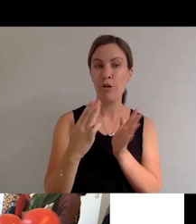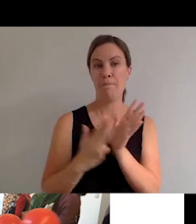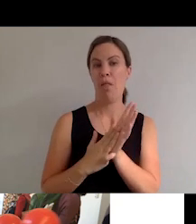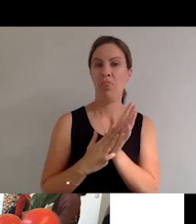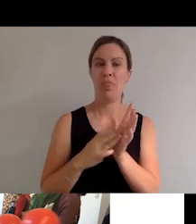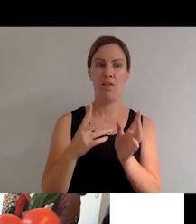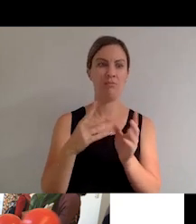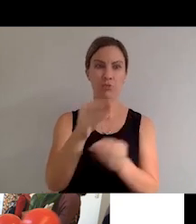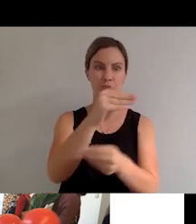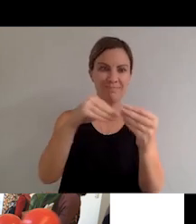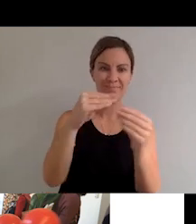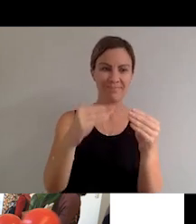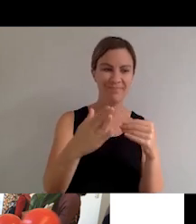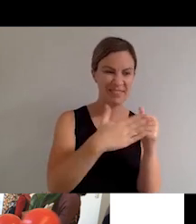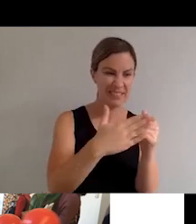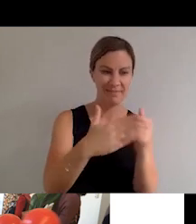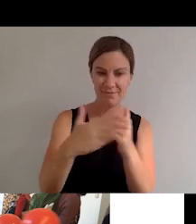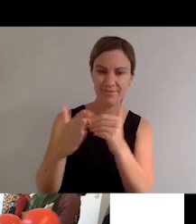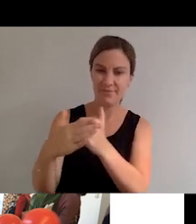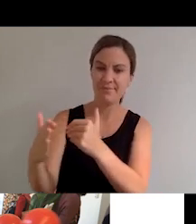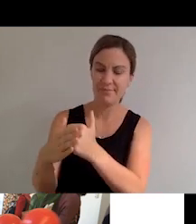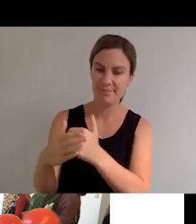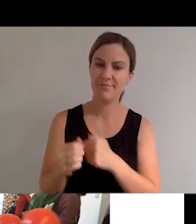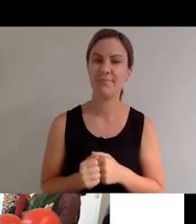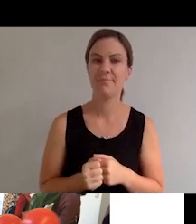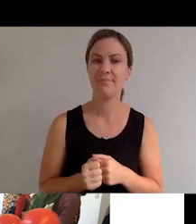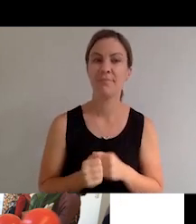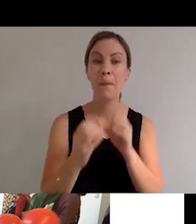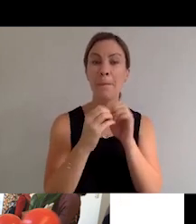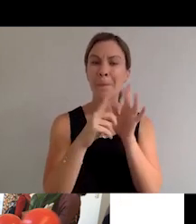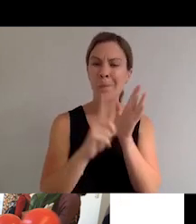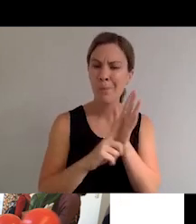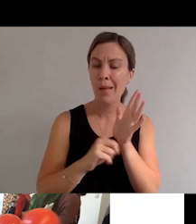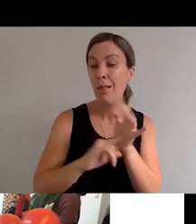Your bills - they happen. You need to manage it. Again, there is a